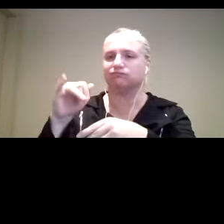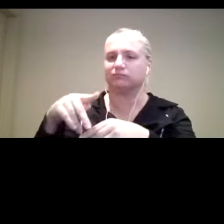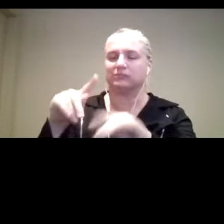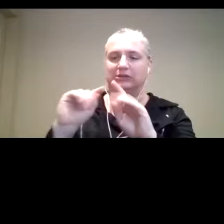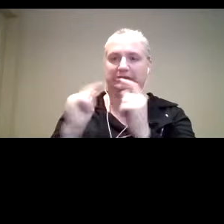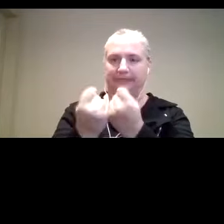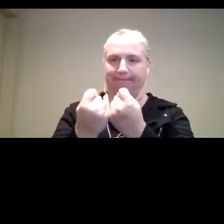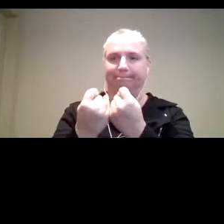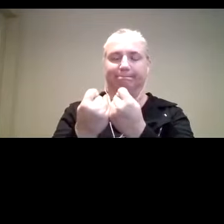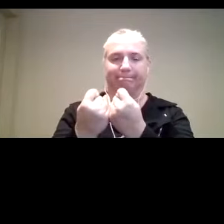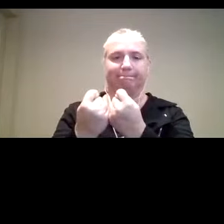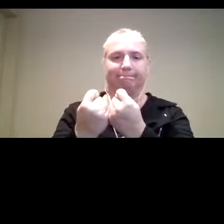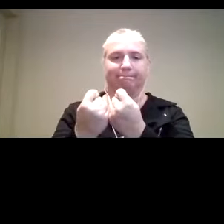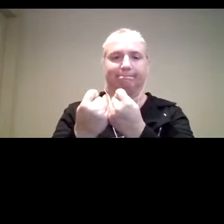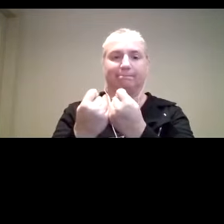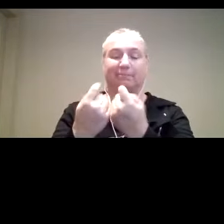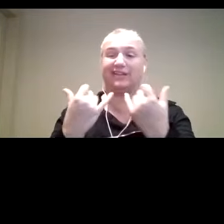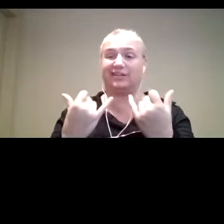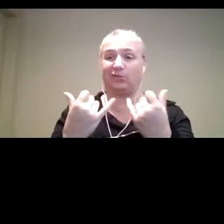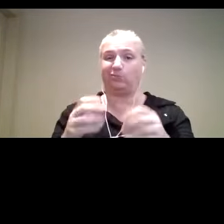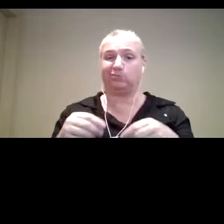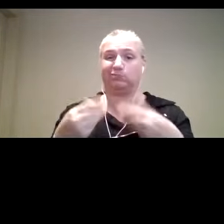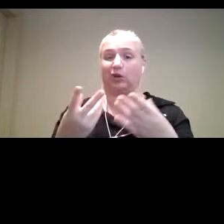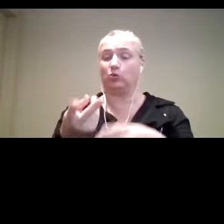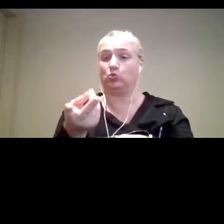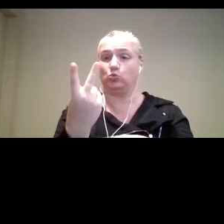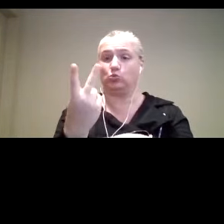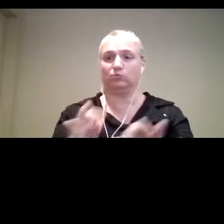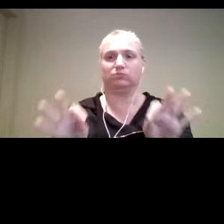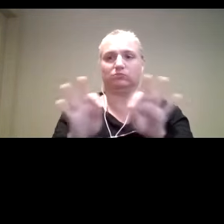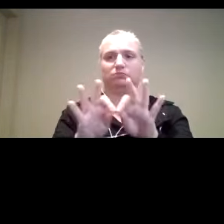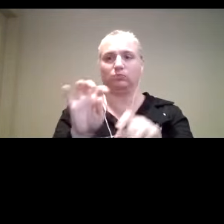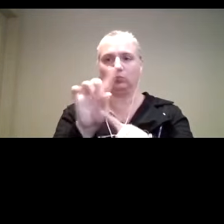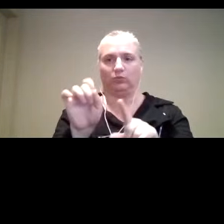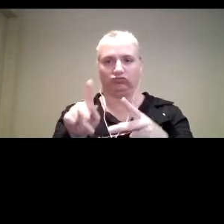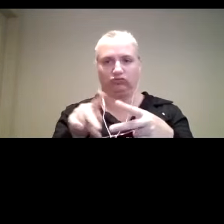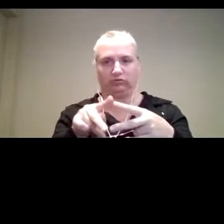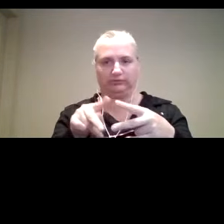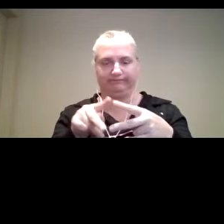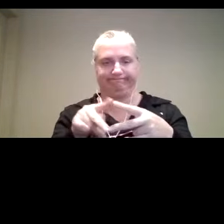And so, I wanted to provide you with two essential questions out of this particular content